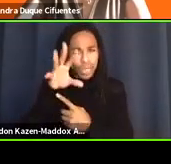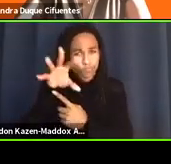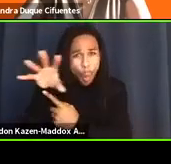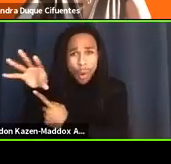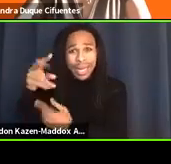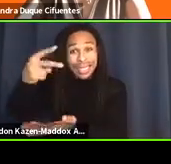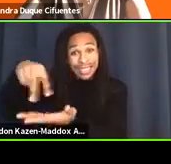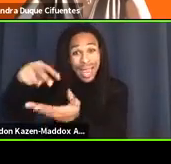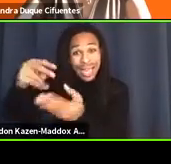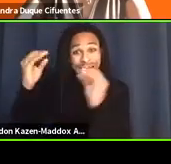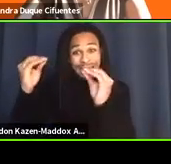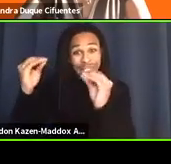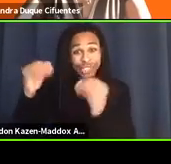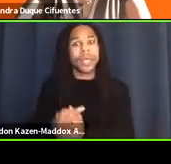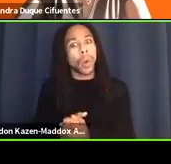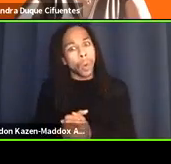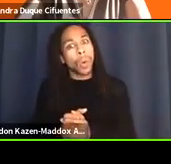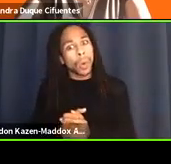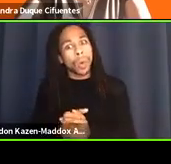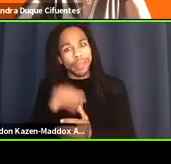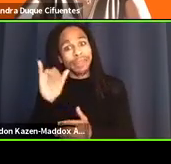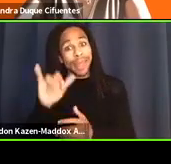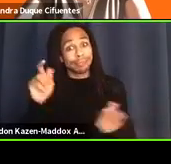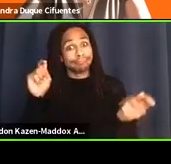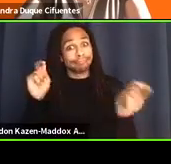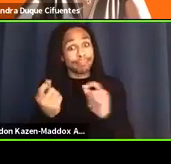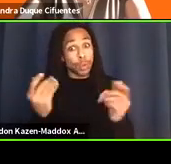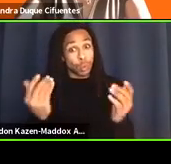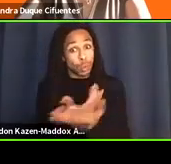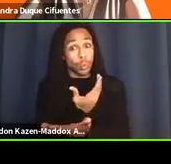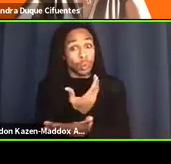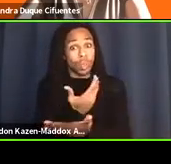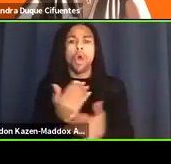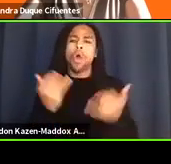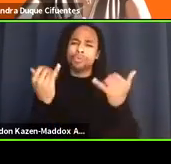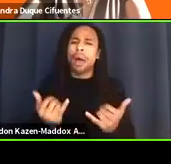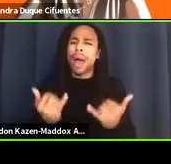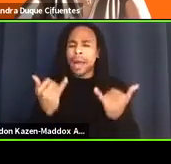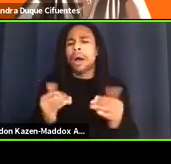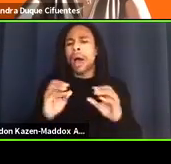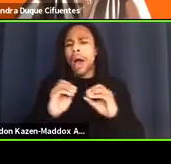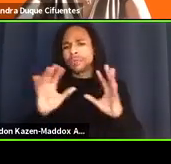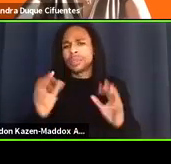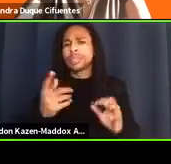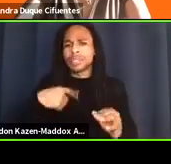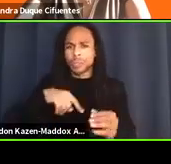I communicate every day with all of the dance educators through Google classroom,